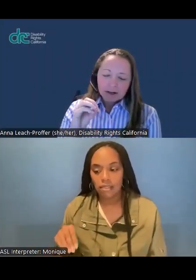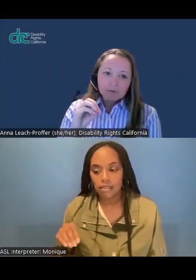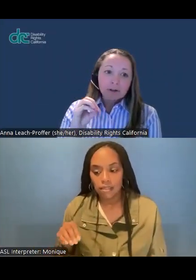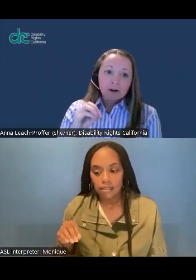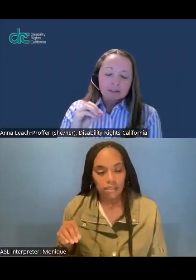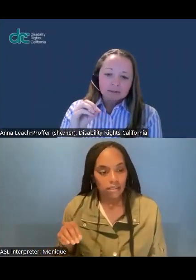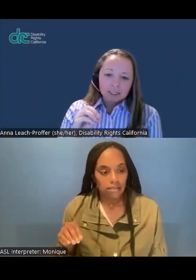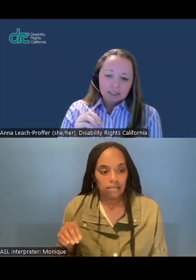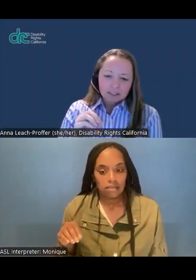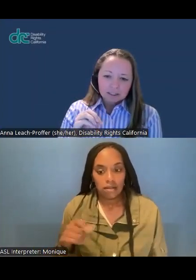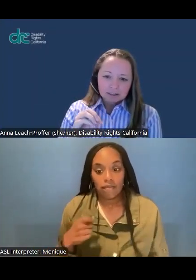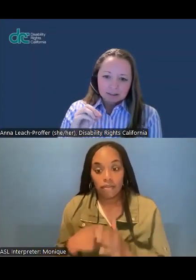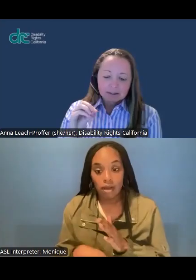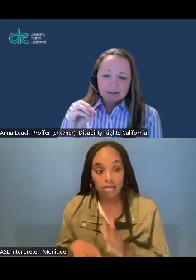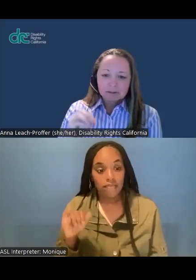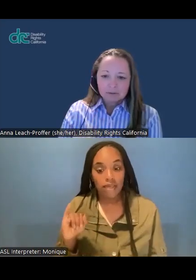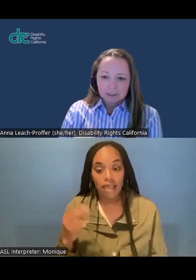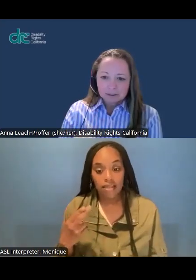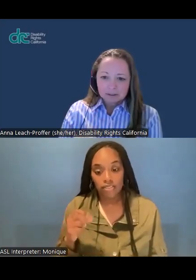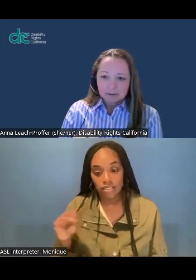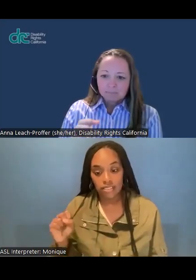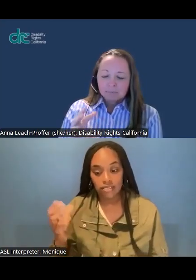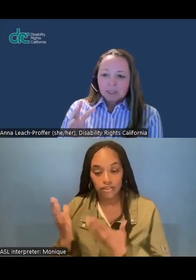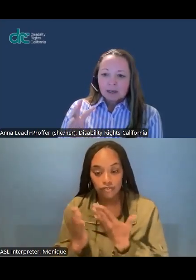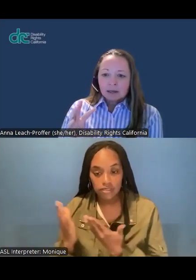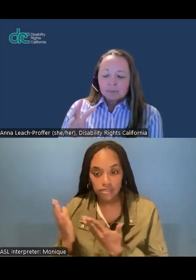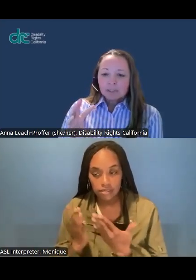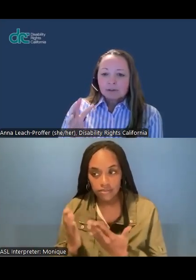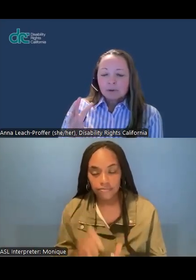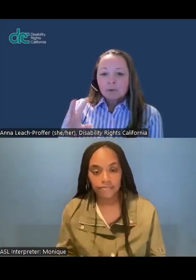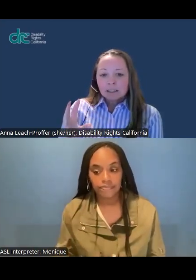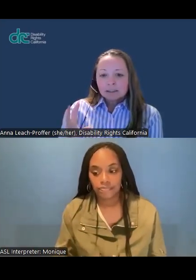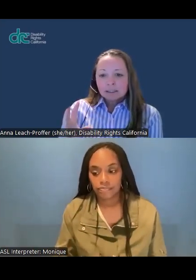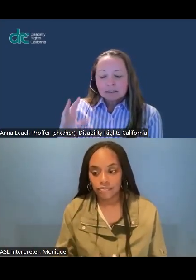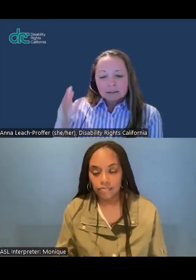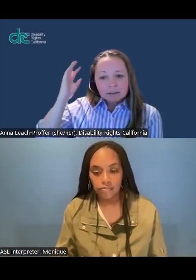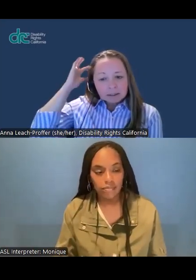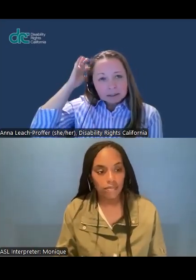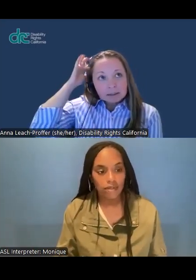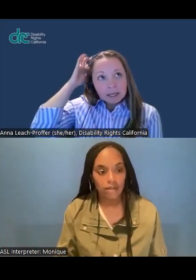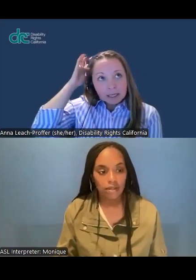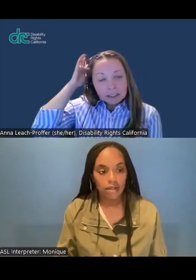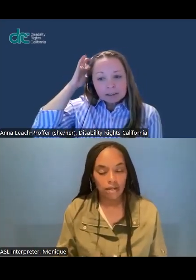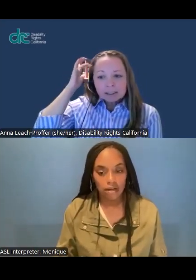of the cost of the IHSS services. So while this is technically